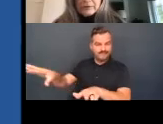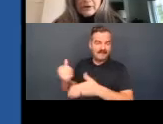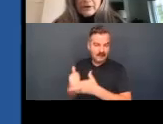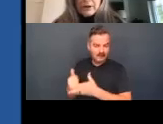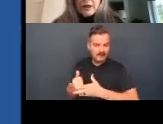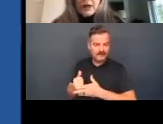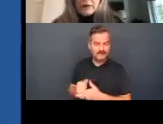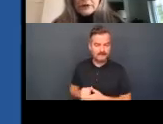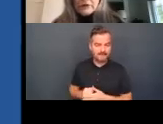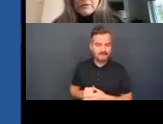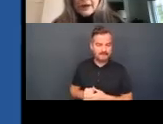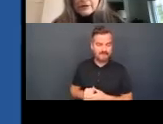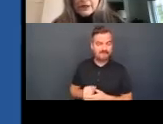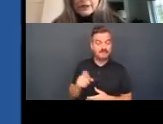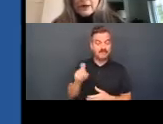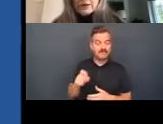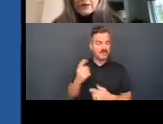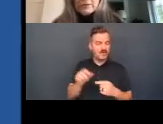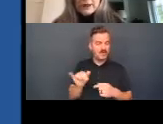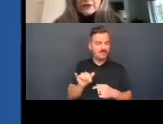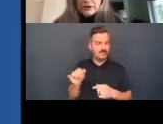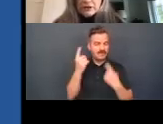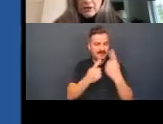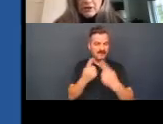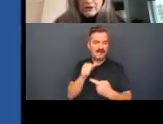16:03:55 And we should factor in a non discrimination class.